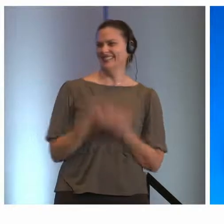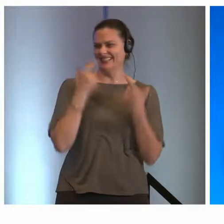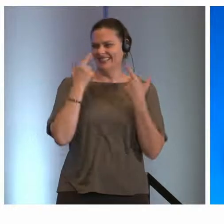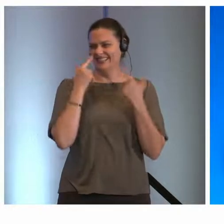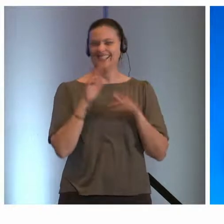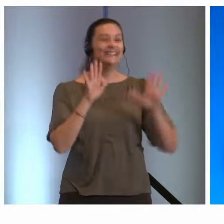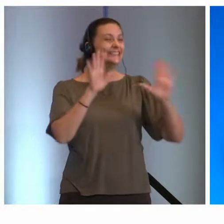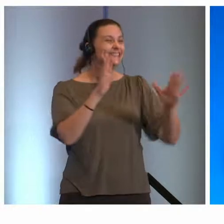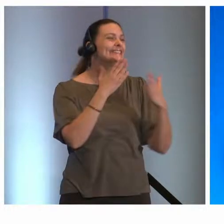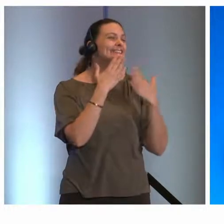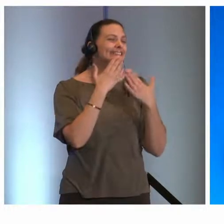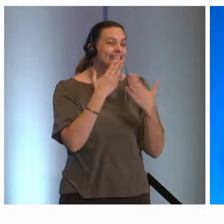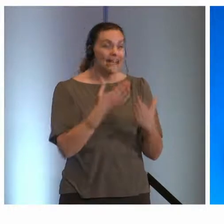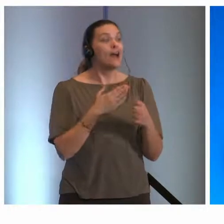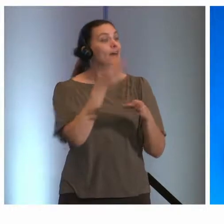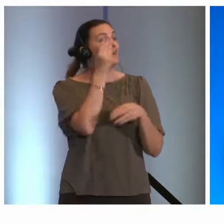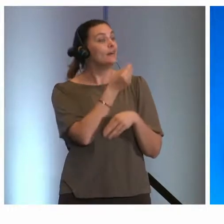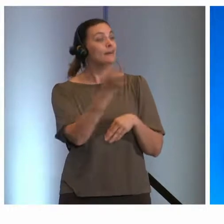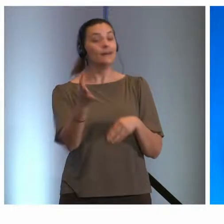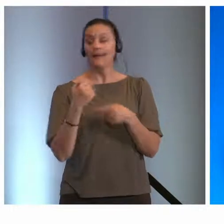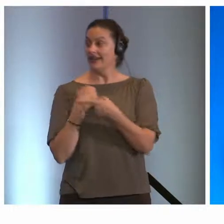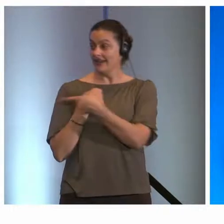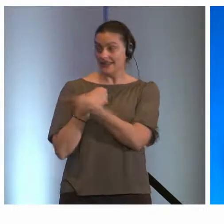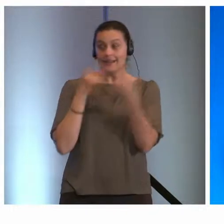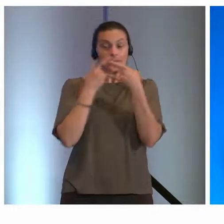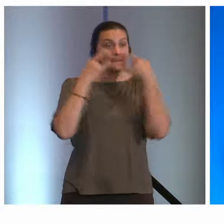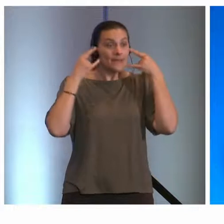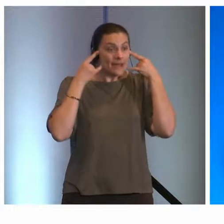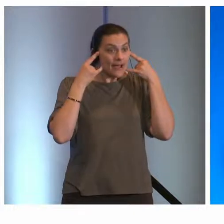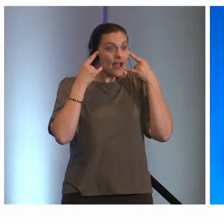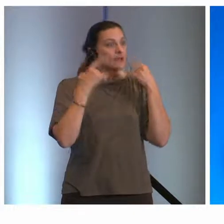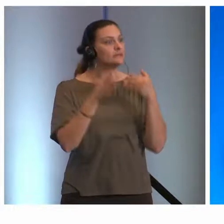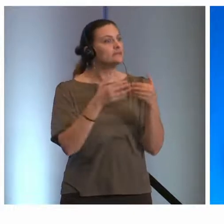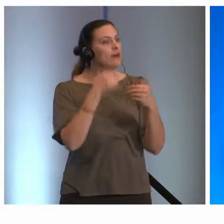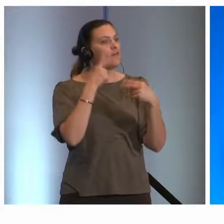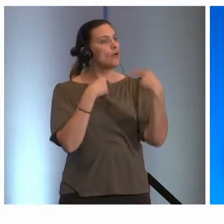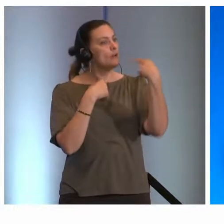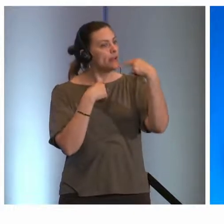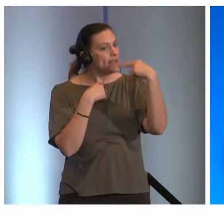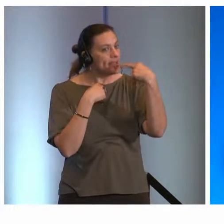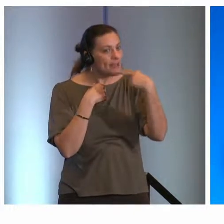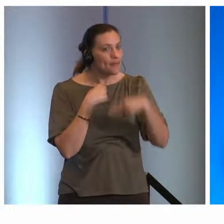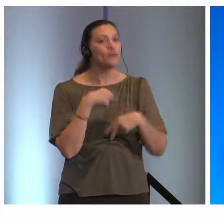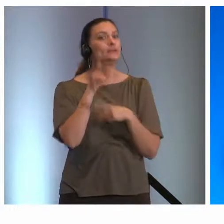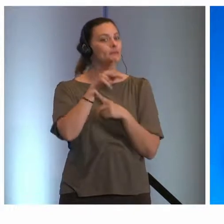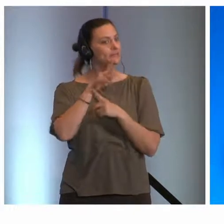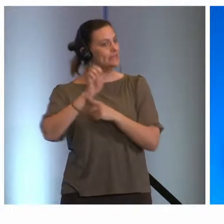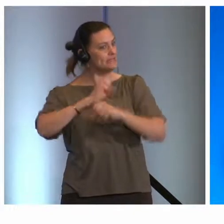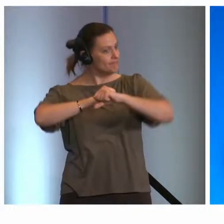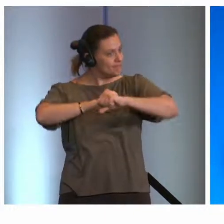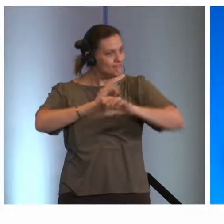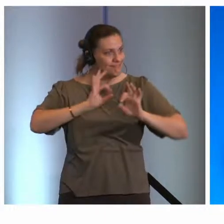credits, I got the laugh. Thank you CSUN for the health protocols and this are lip-readable PPE masks so